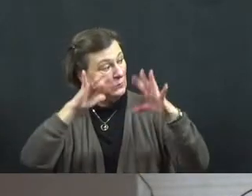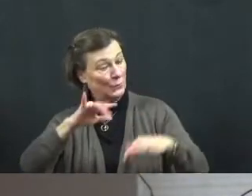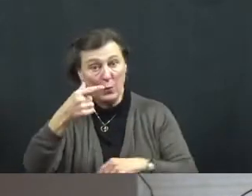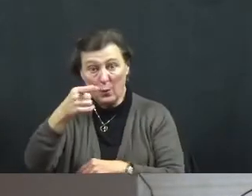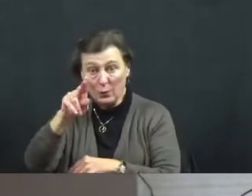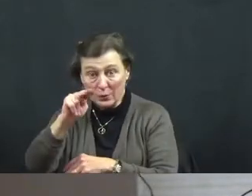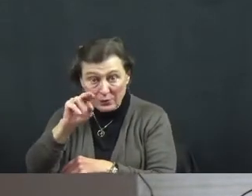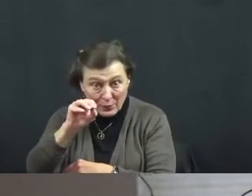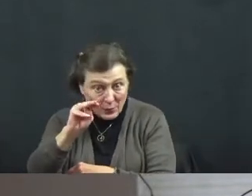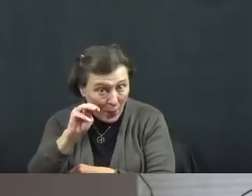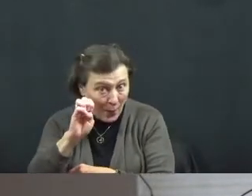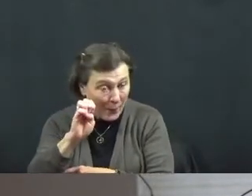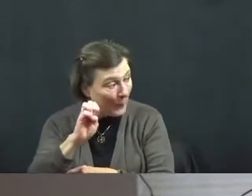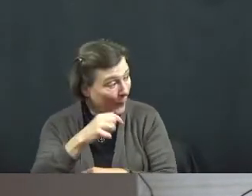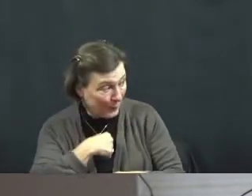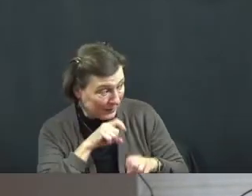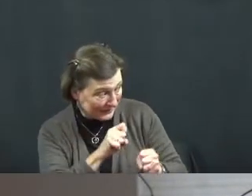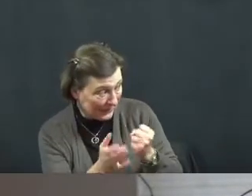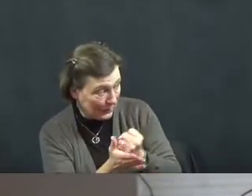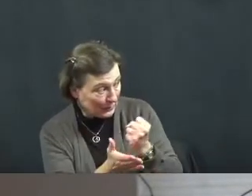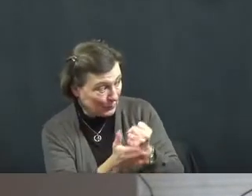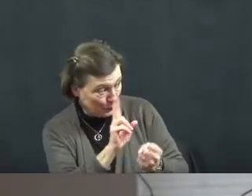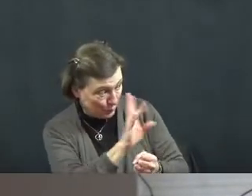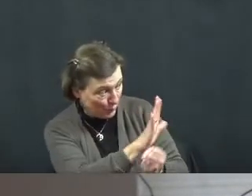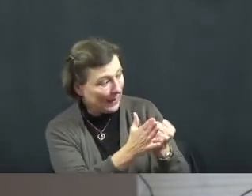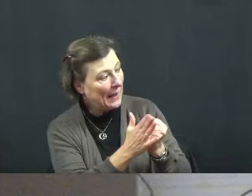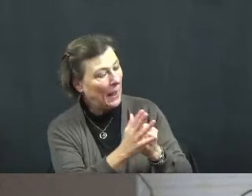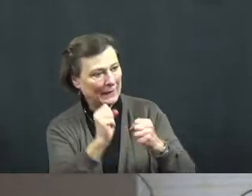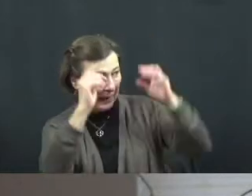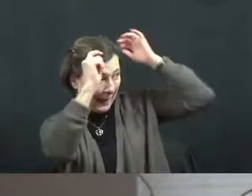We sure could use your help to get the hat just right.”